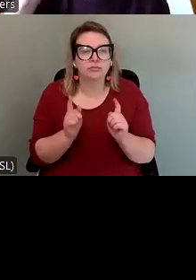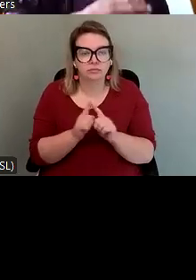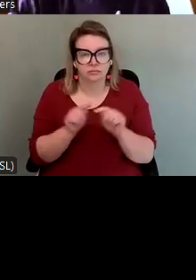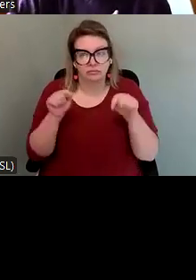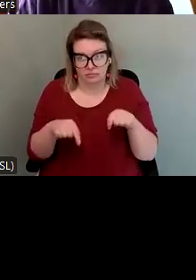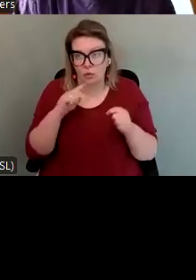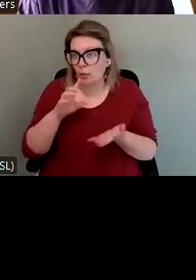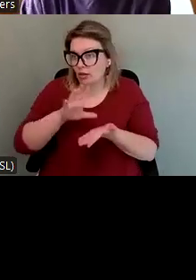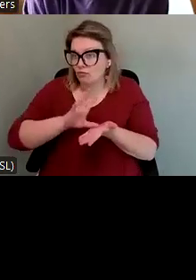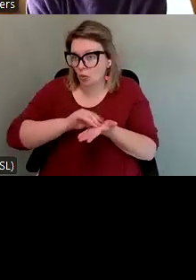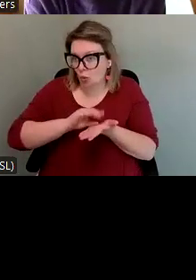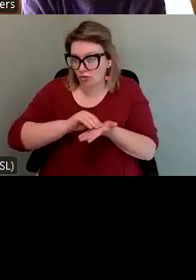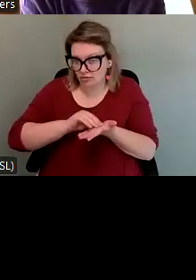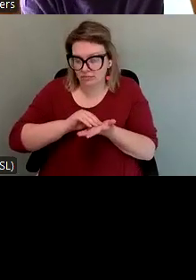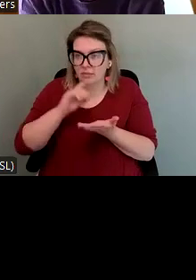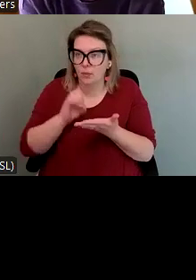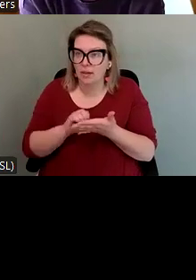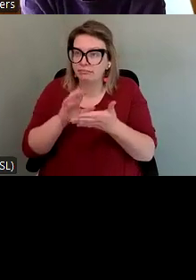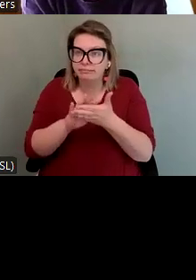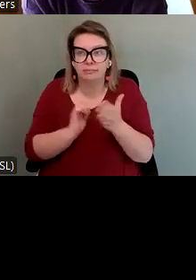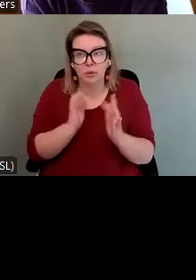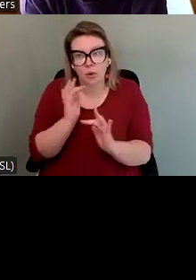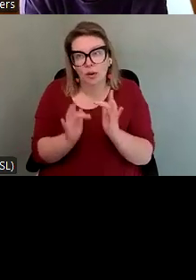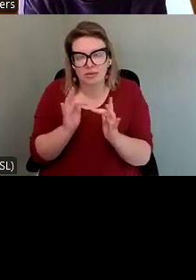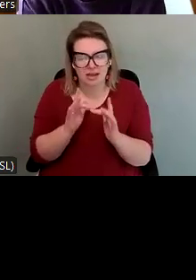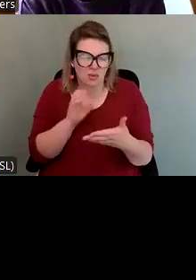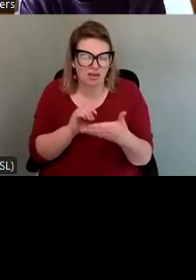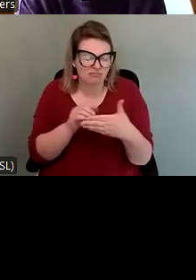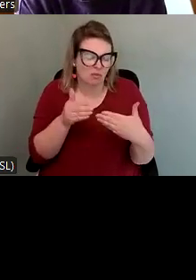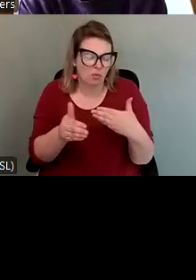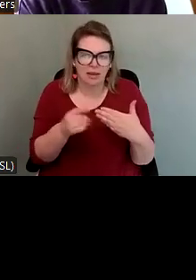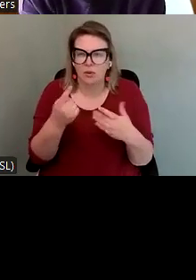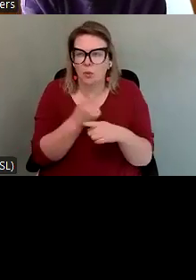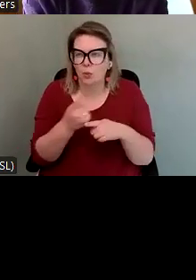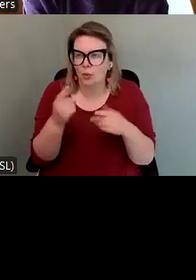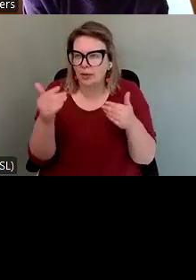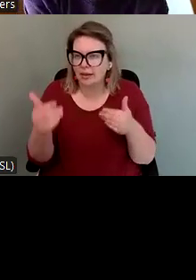You're going to see it on our website. It'll be available within the next seven days. If you do want to ask any questions